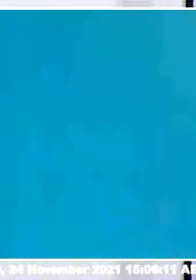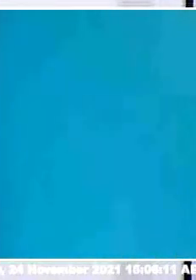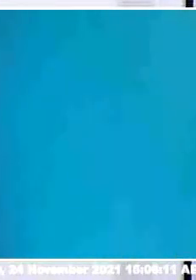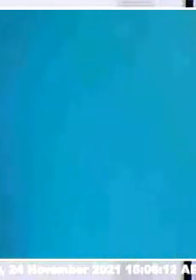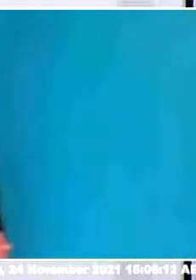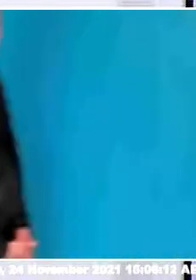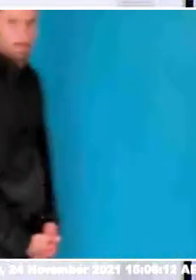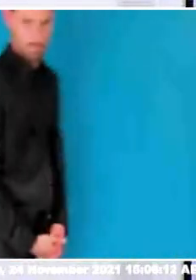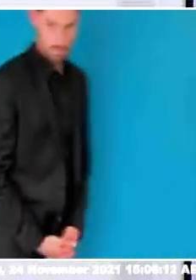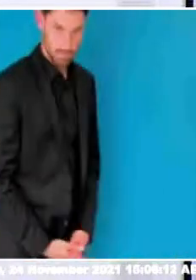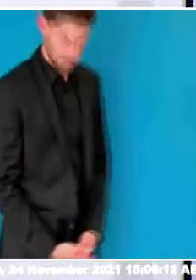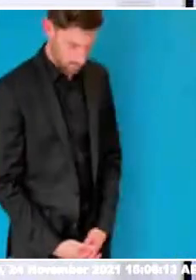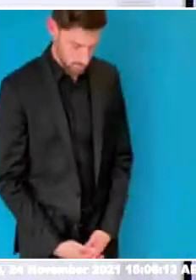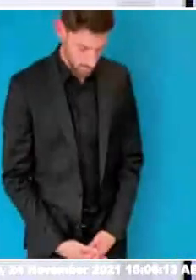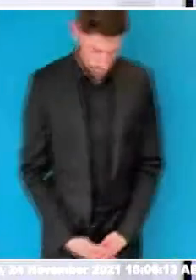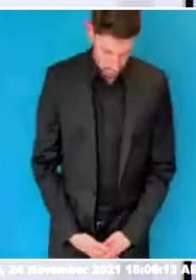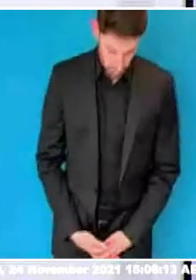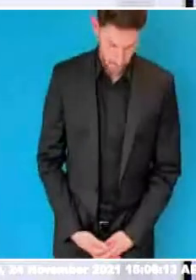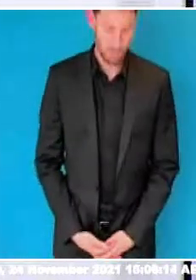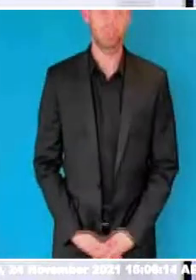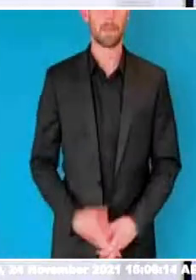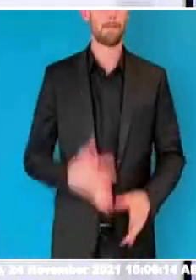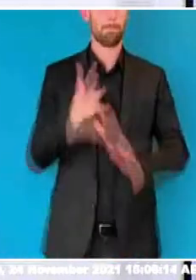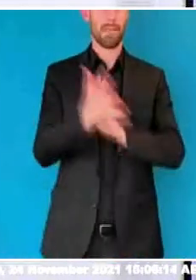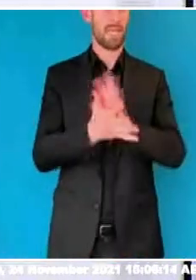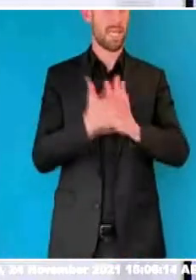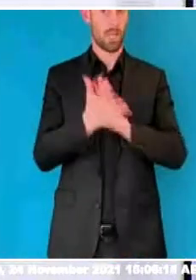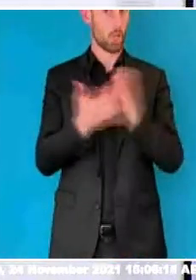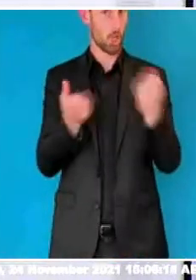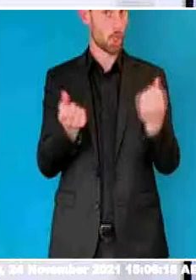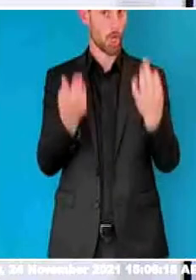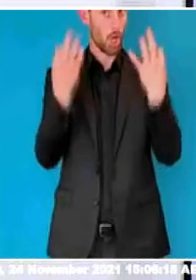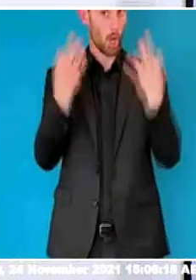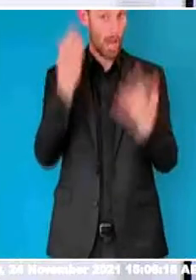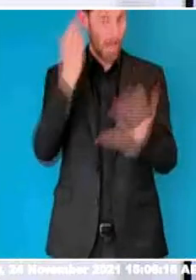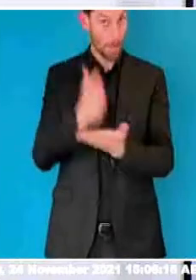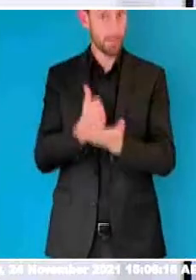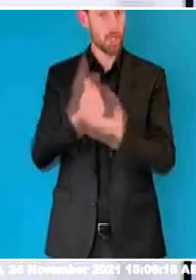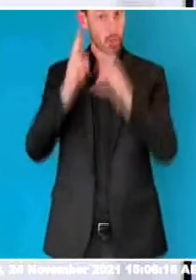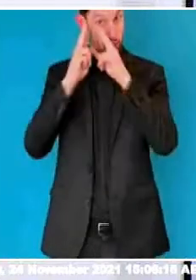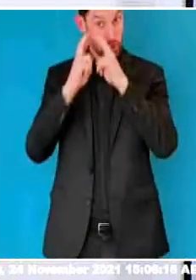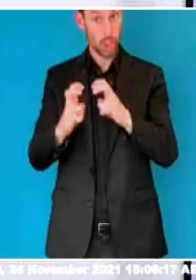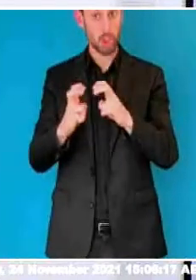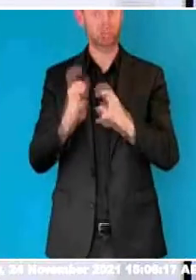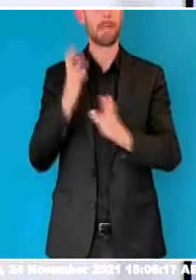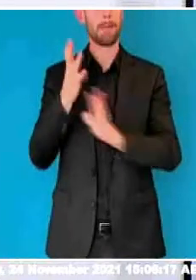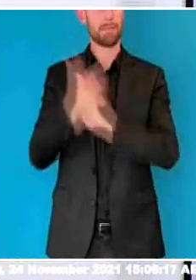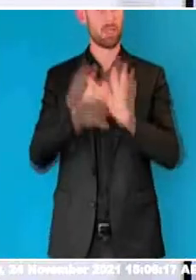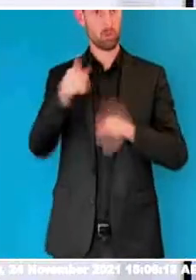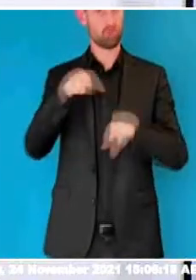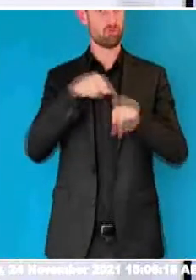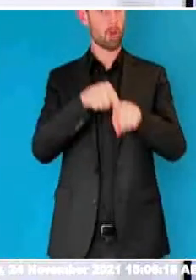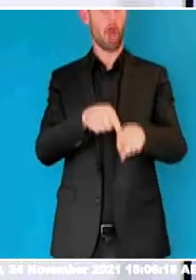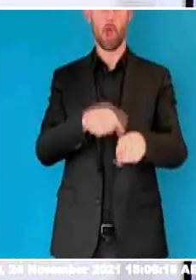So if there is no formal research on the issues, you are relying on assumptions, are you not?